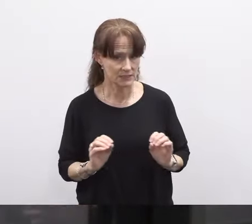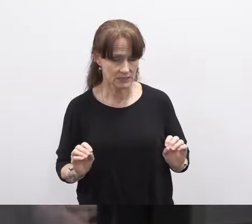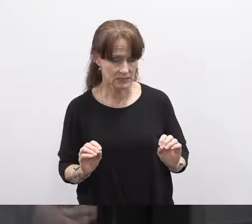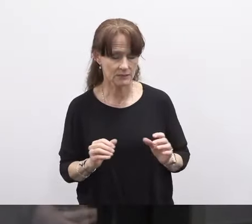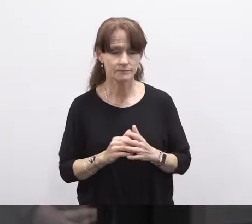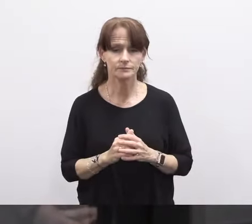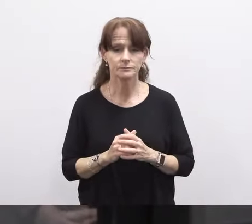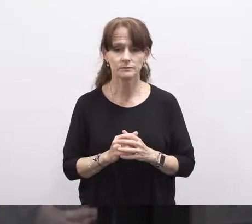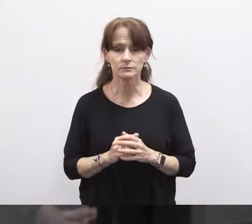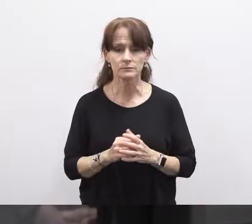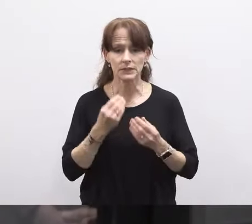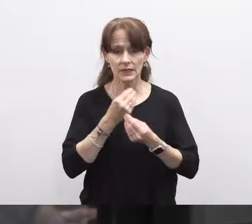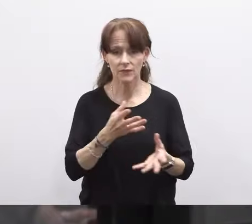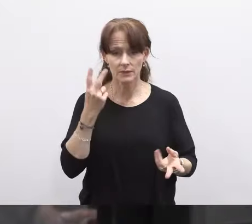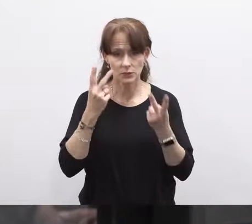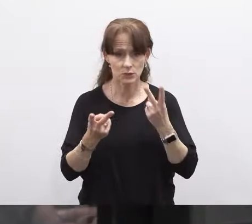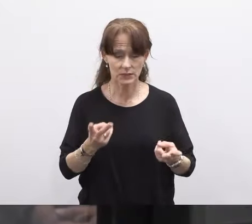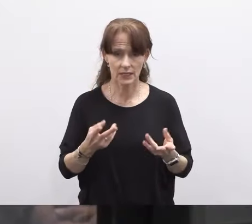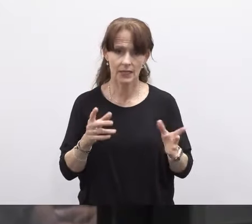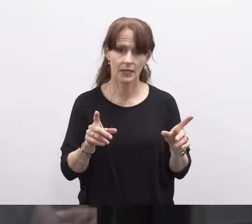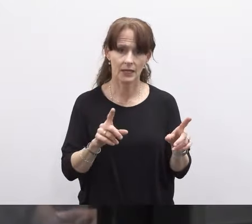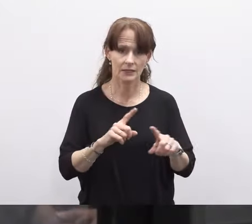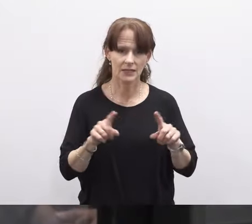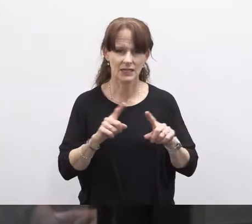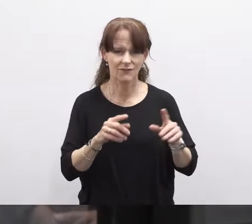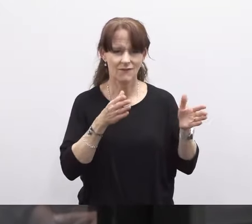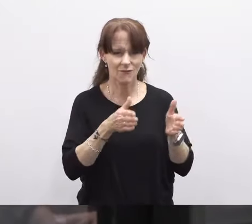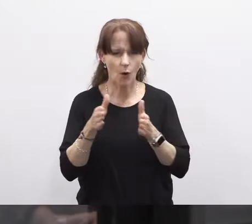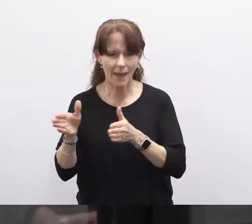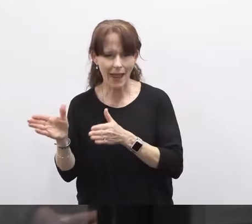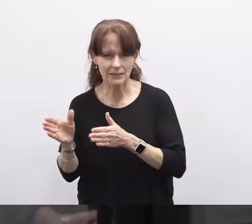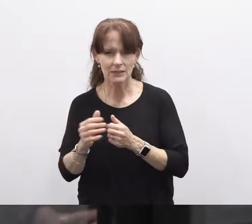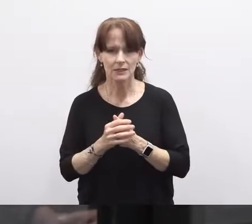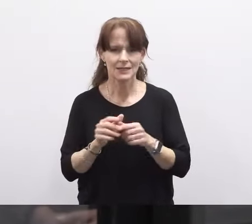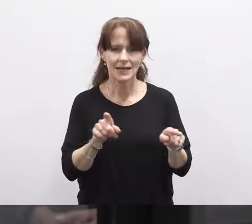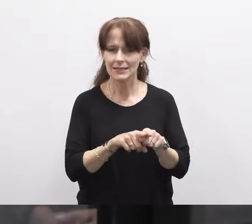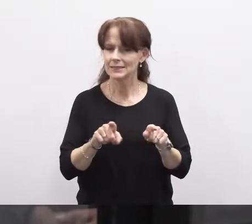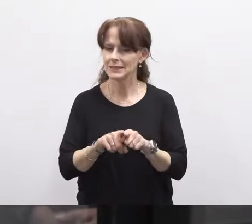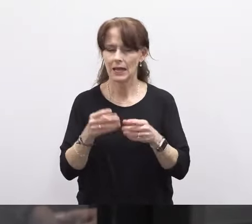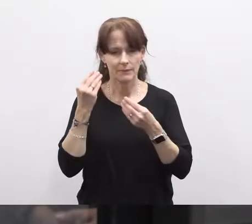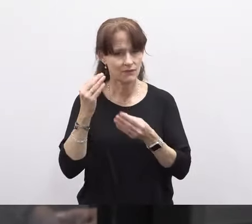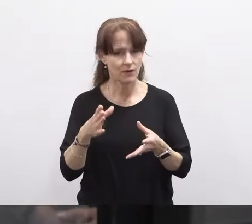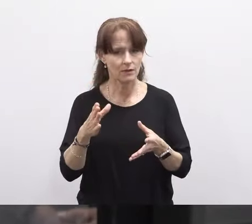So the information you see, although it's in a different format, it's the same information that was presented by management